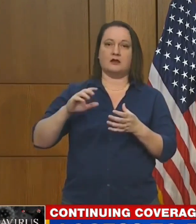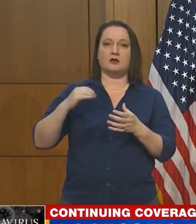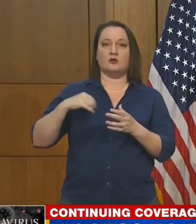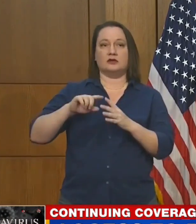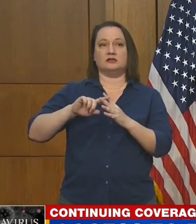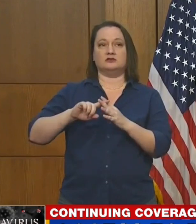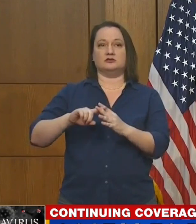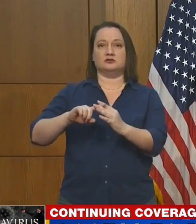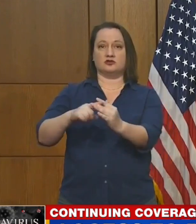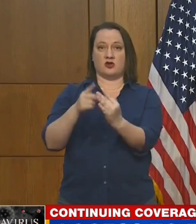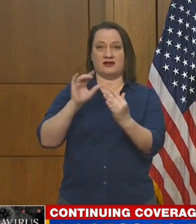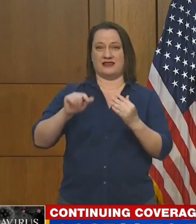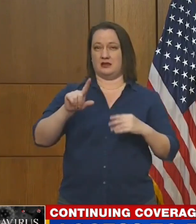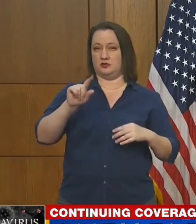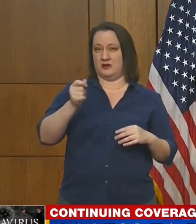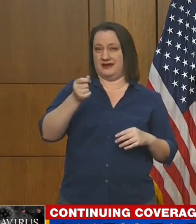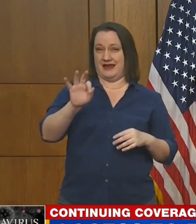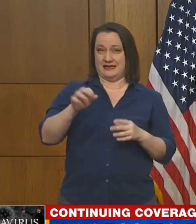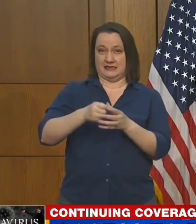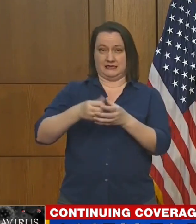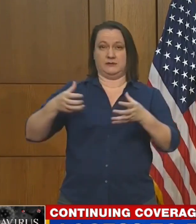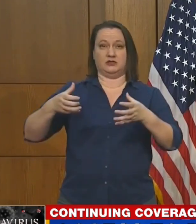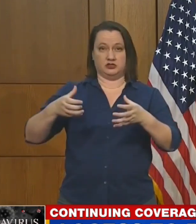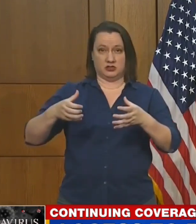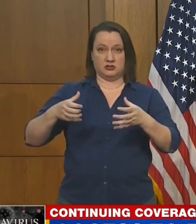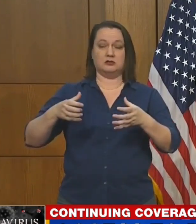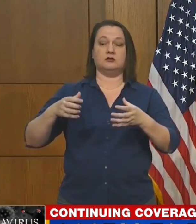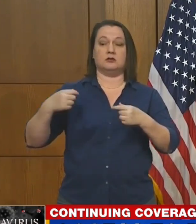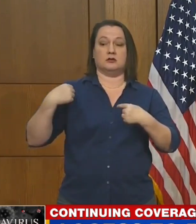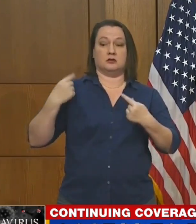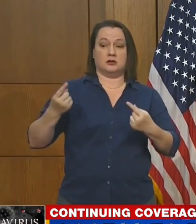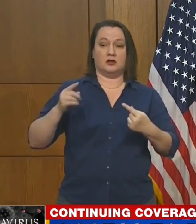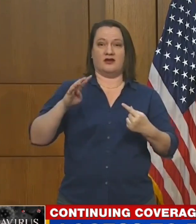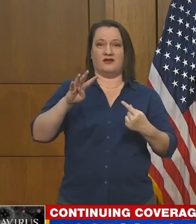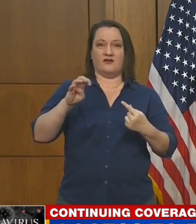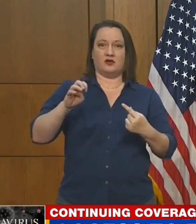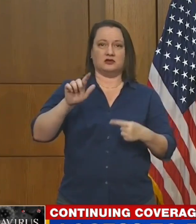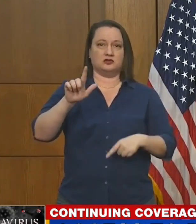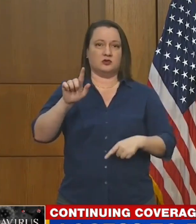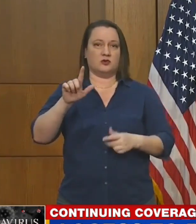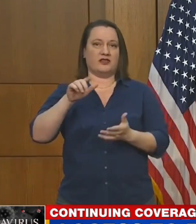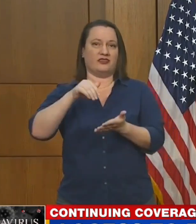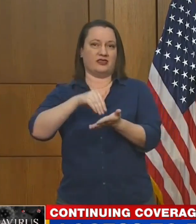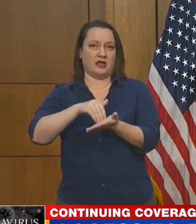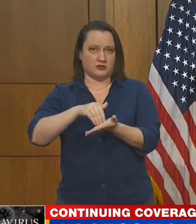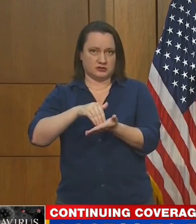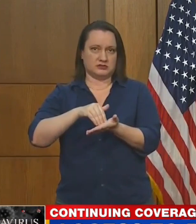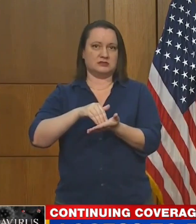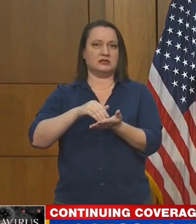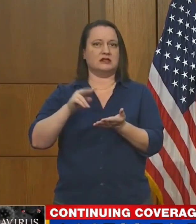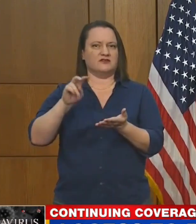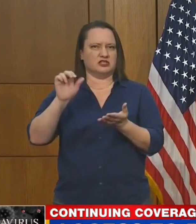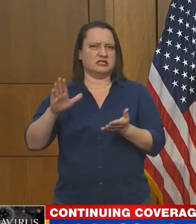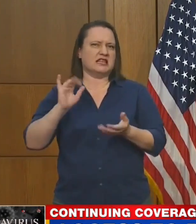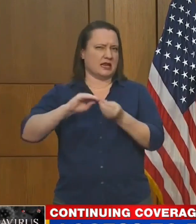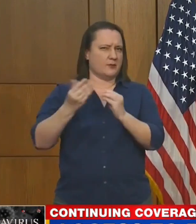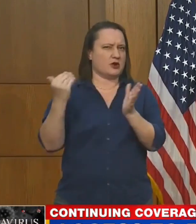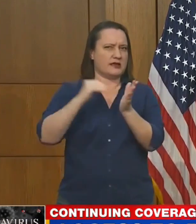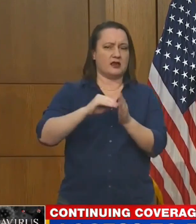THAT. SINCE WE EXPANDED MEDICAID ACCESS AT THE START OF TWO THOUSAND AND NINETEEN MORE